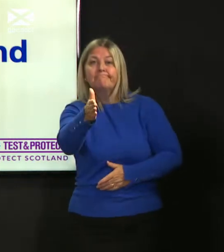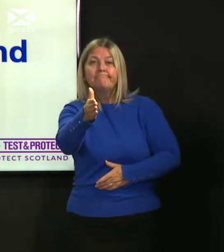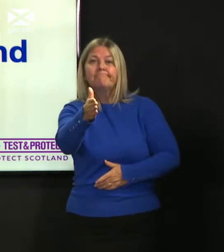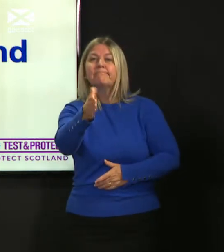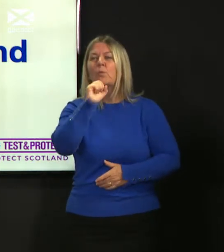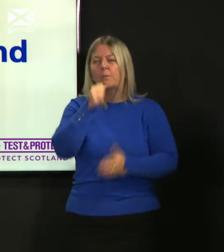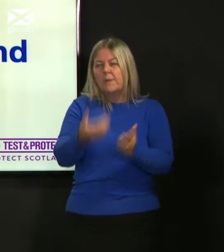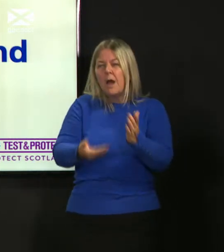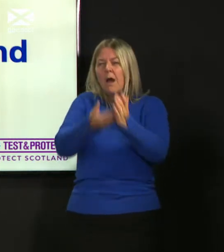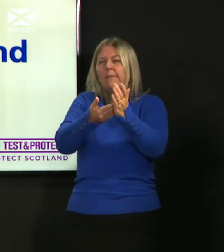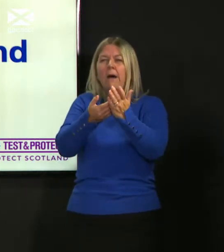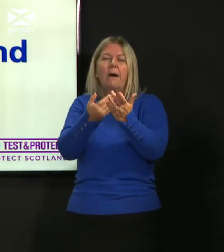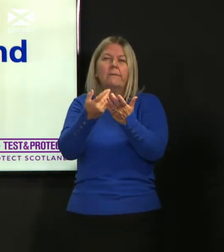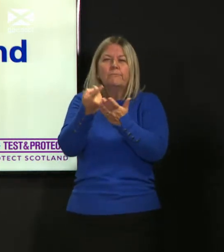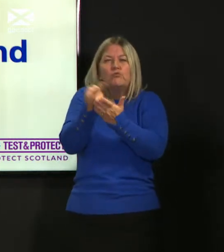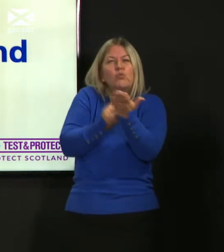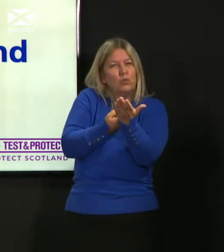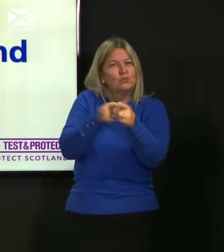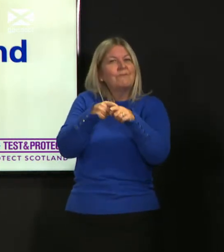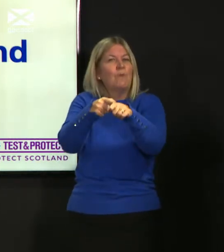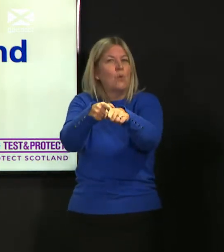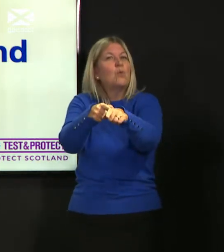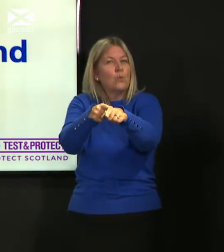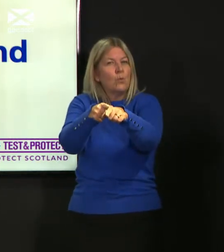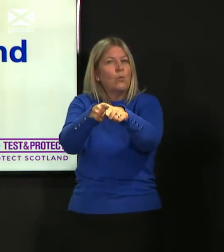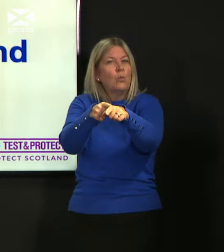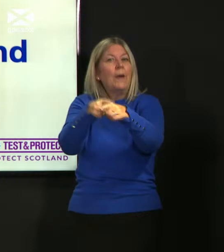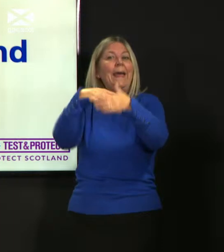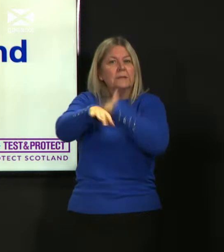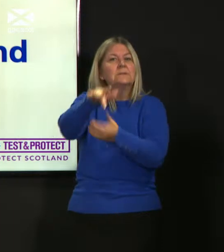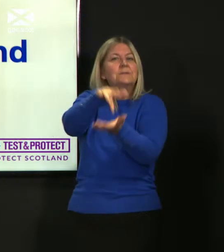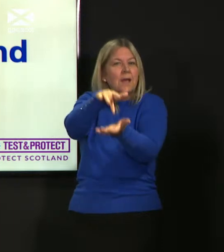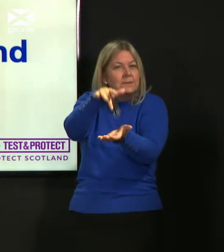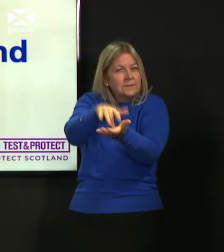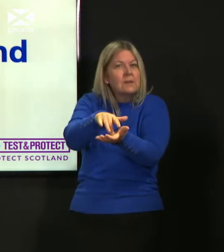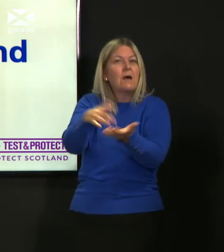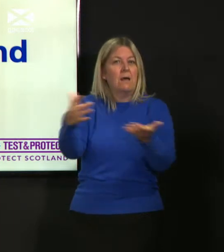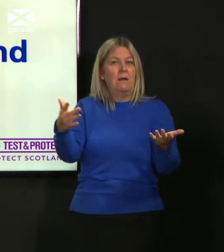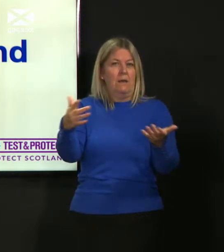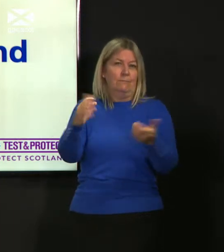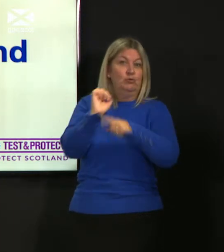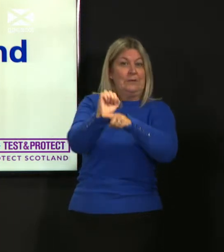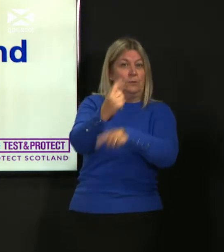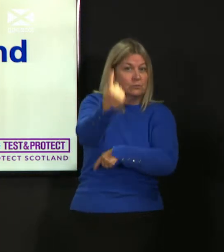and control measures that are in place to protect you and the staff. We do have